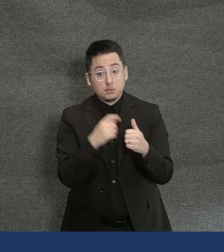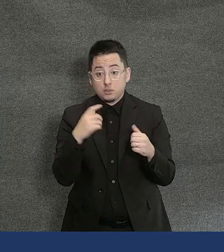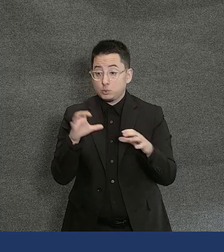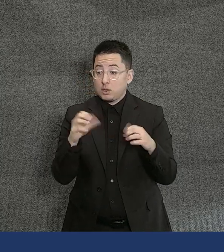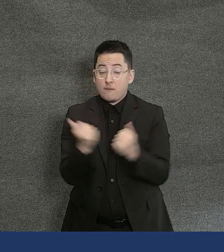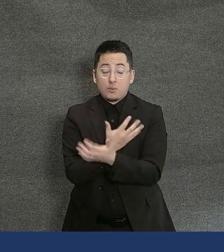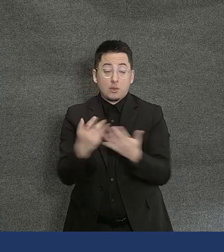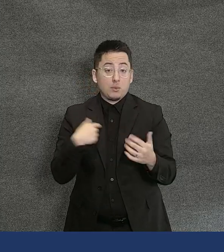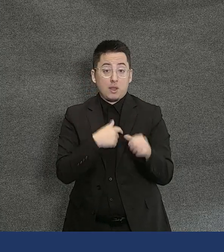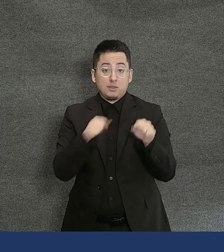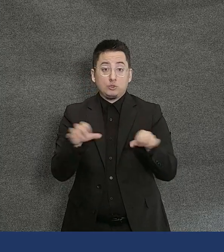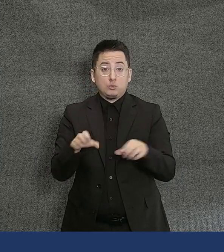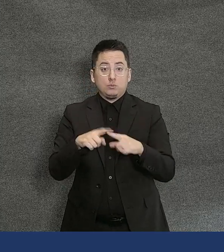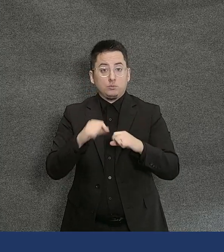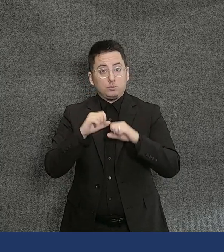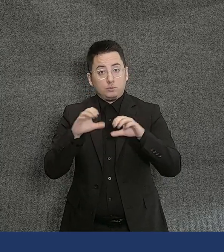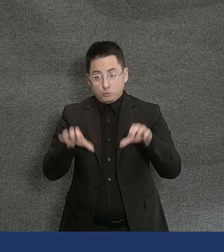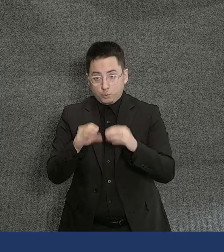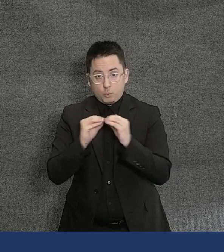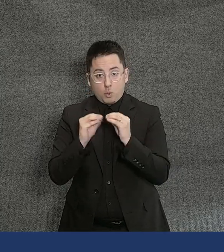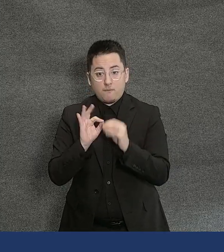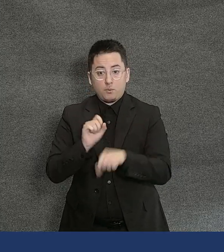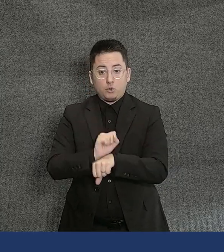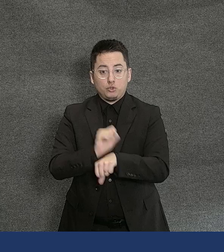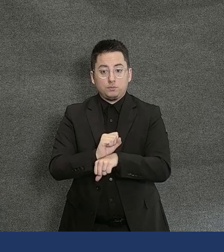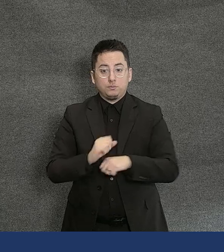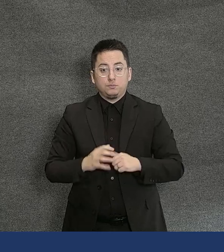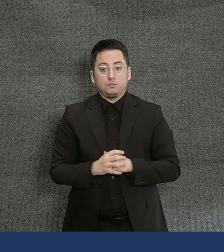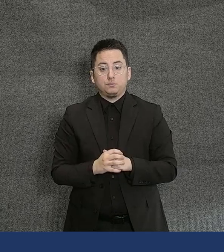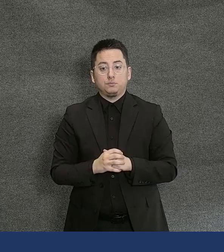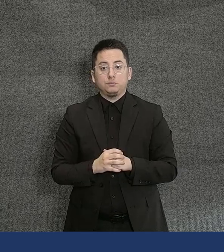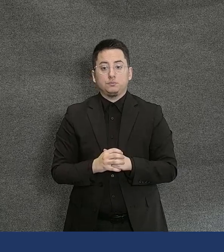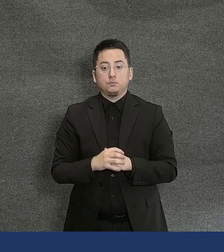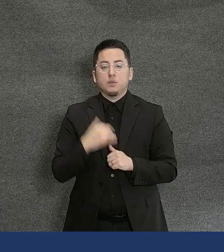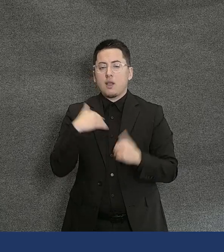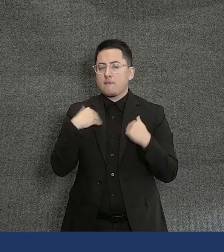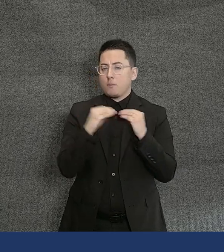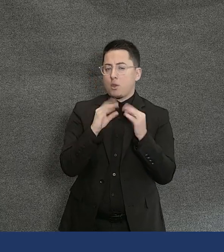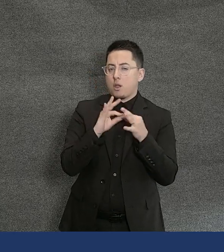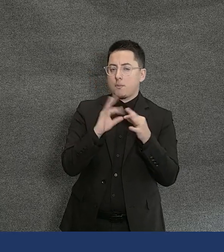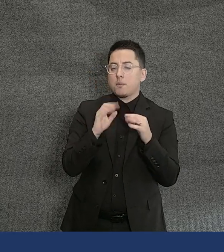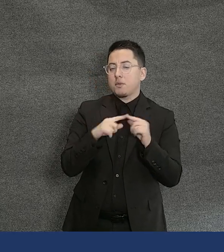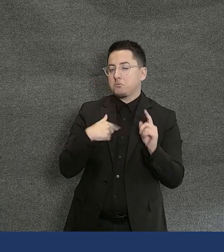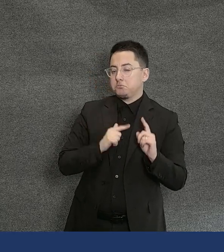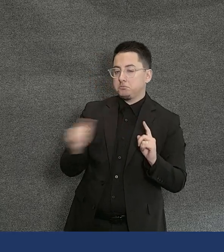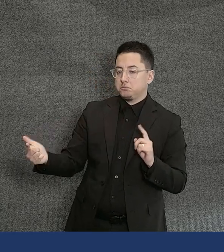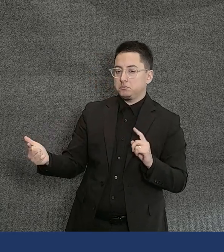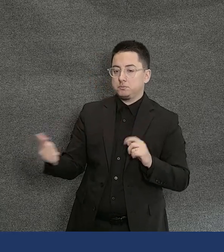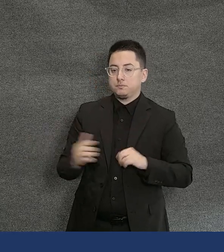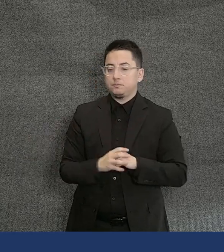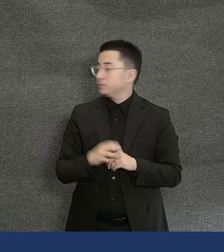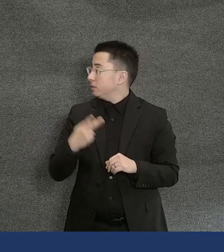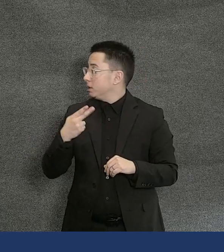A few other things before I kick it back to Representative Hicks, I know we have a few minutes left. I'll be carrying a bill this session